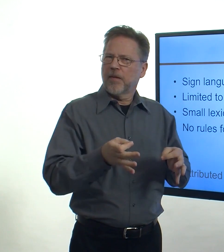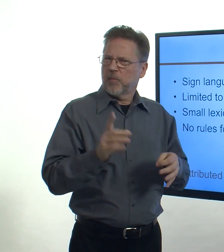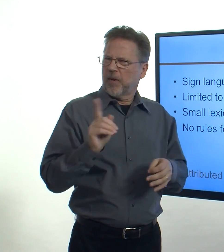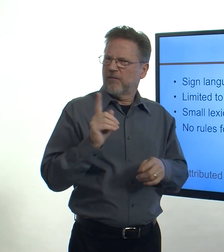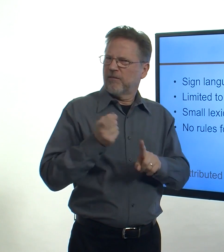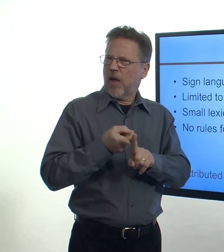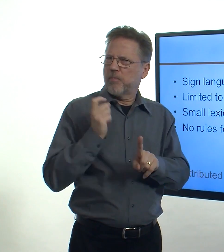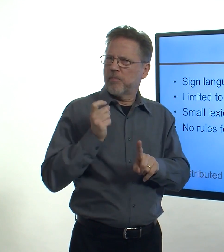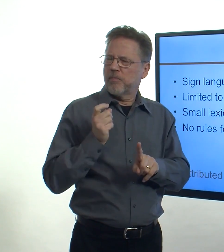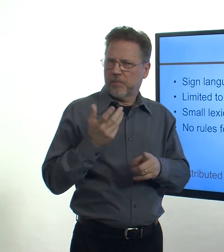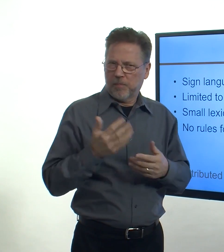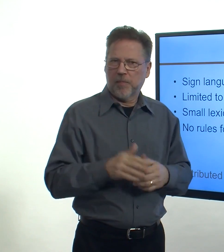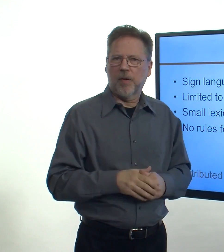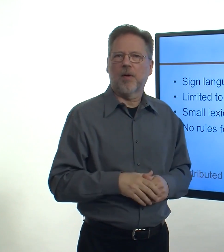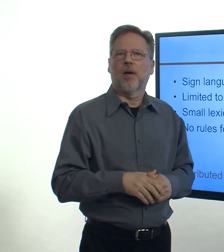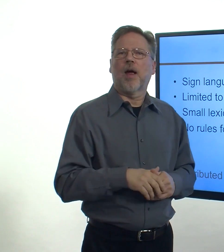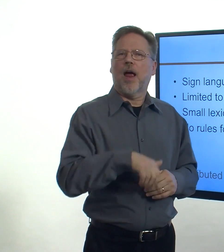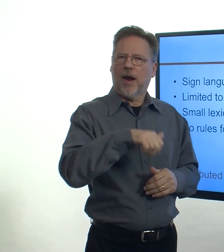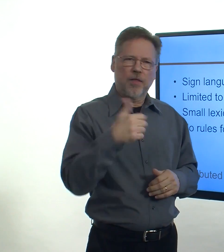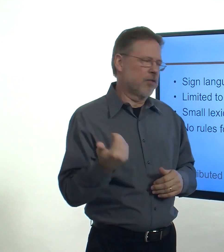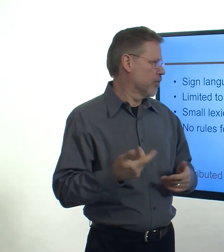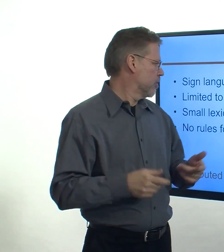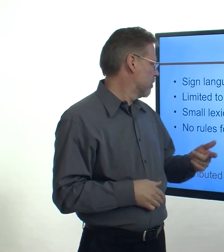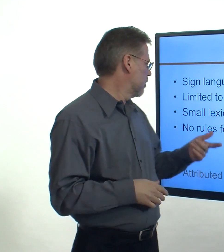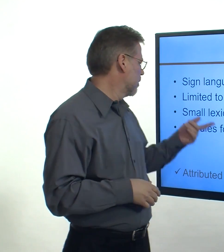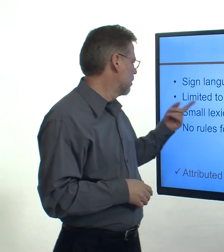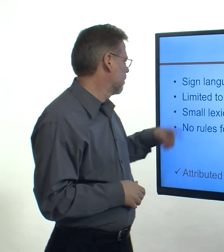Where does this thinking come from?